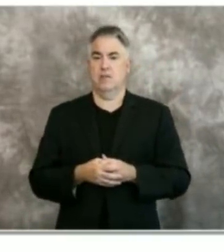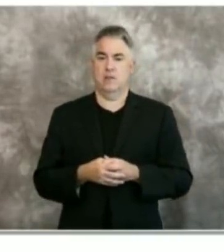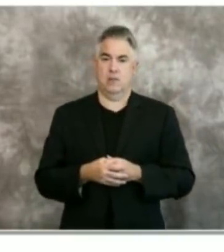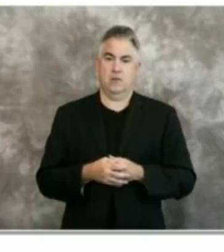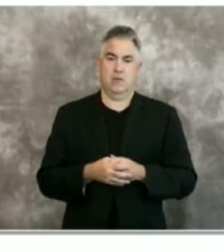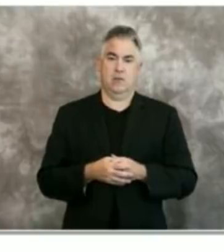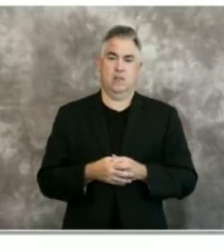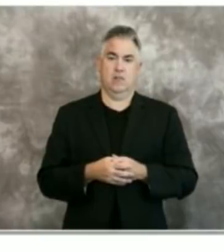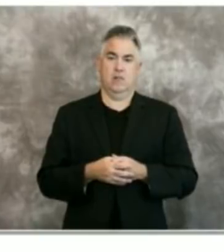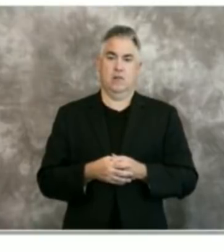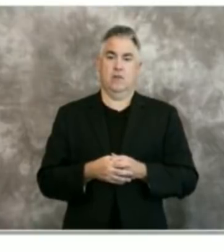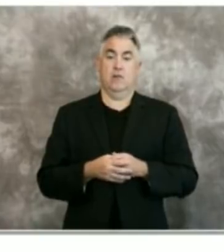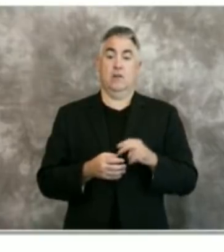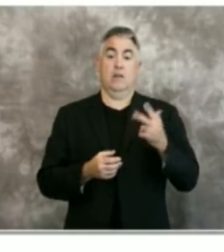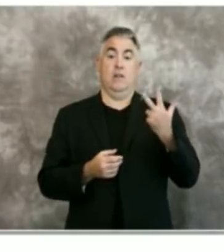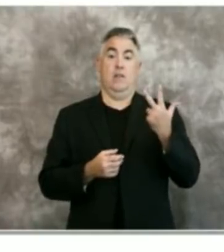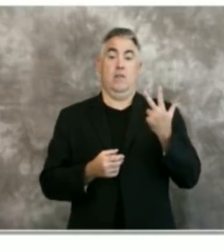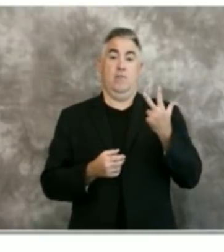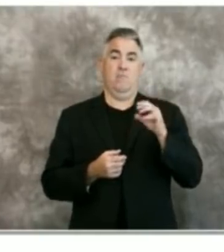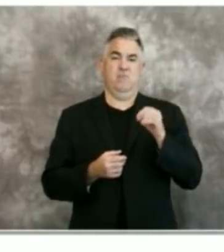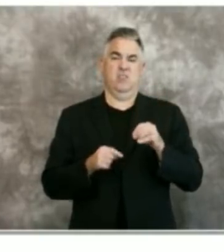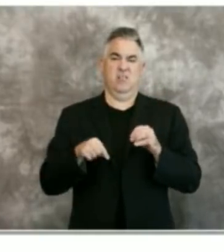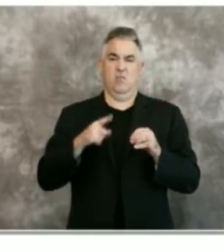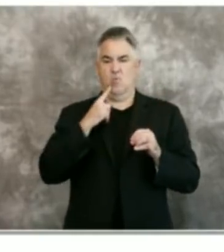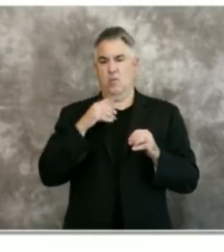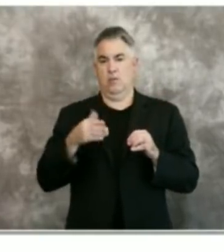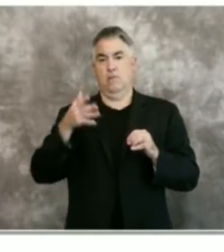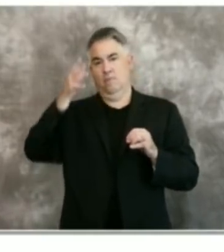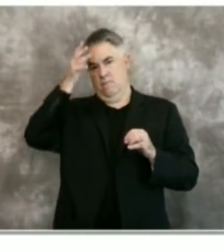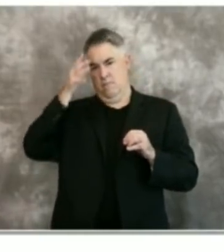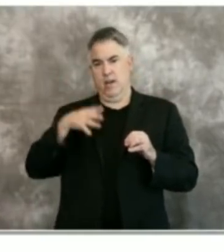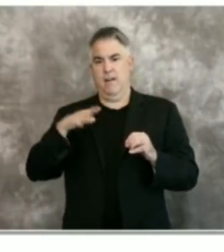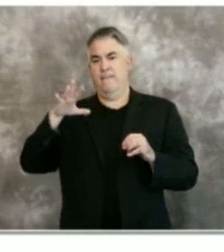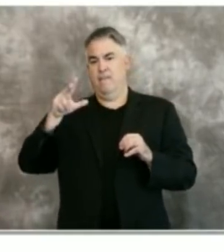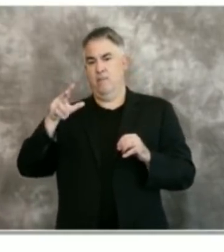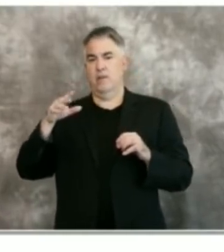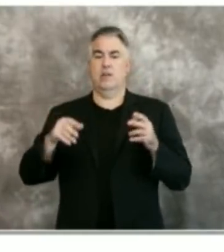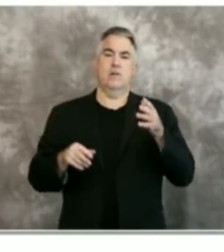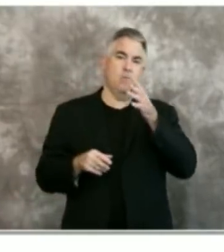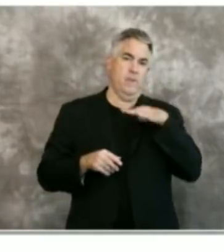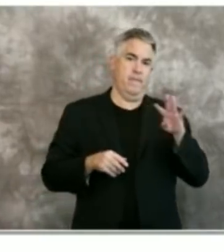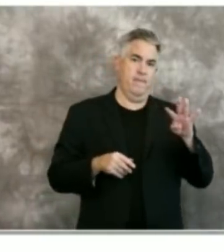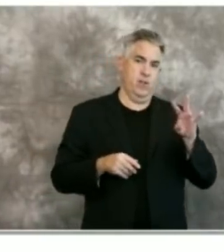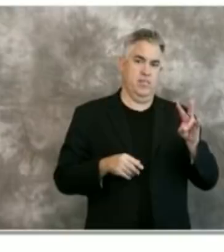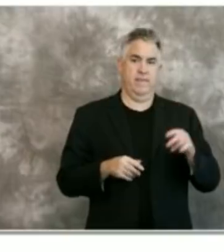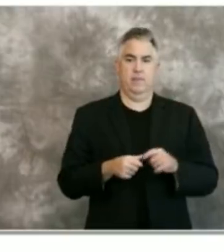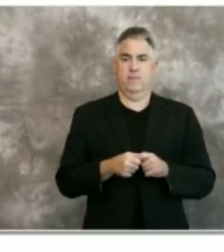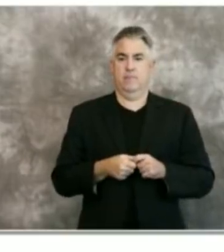NUMBER OF CASES WHICH IS DECREASE FROM 4% OF THE PAST FEW MONTHS. 43% THOSE WHO HAVE